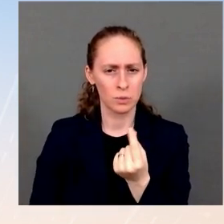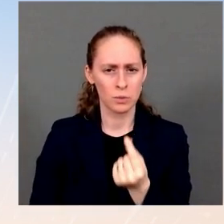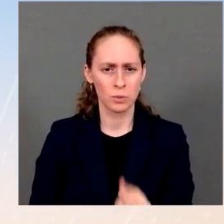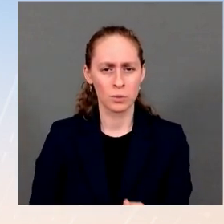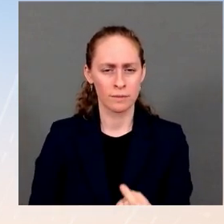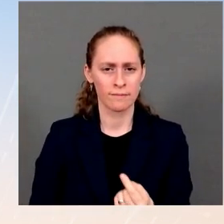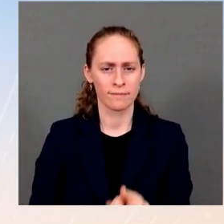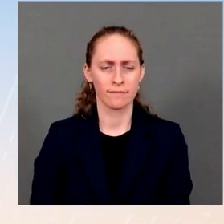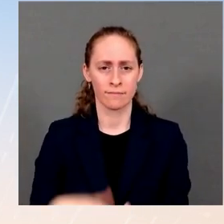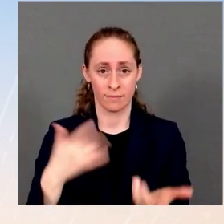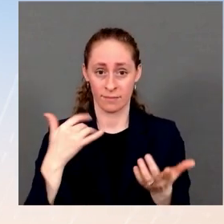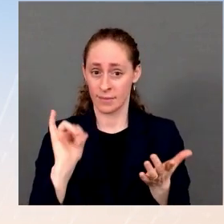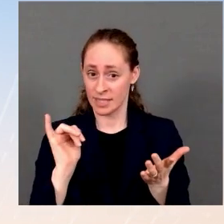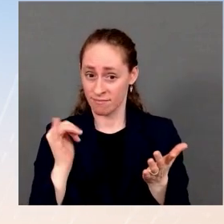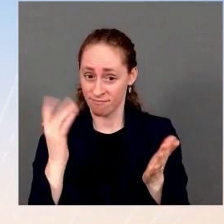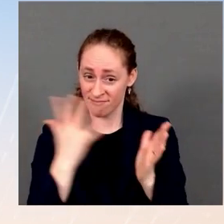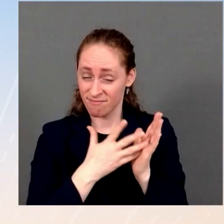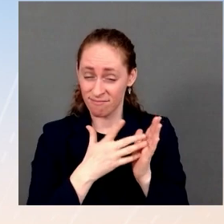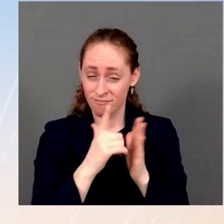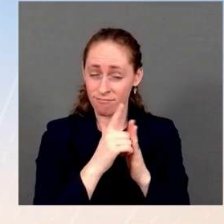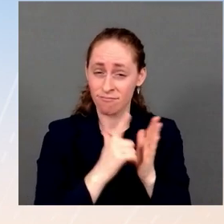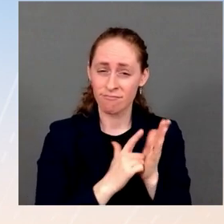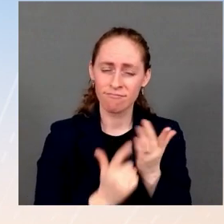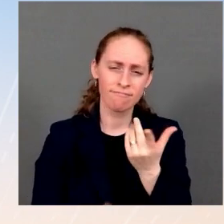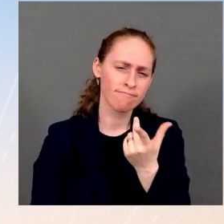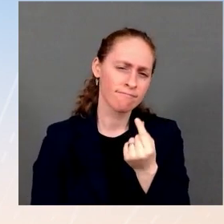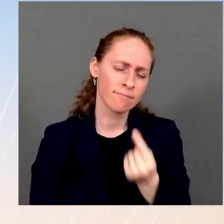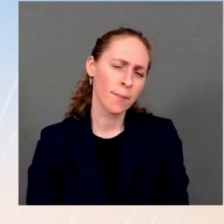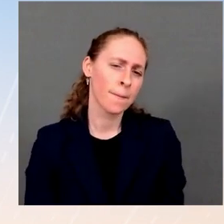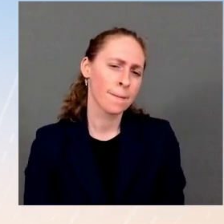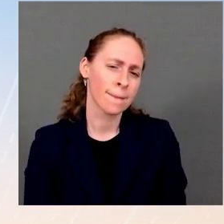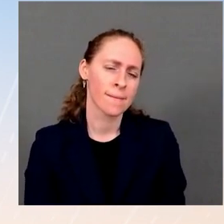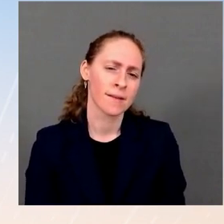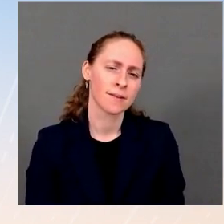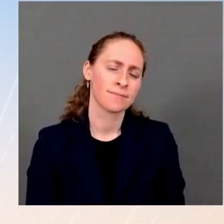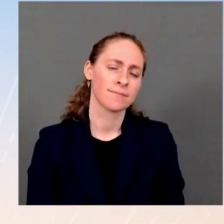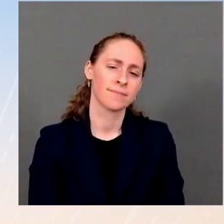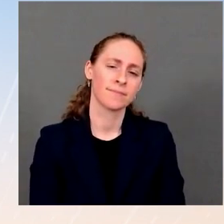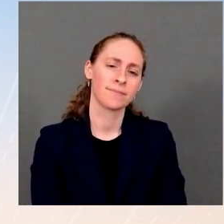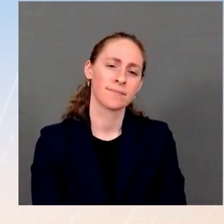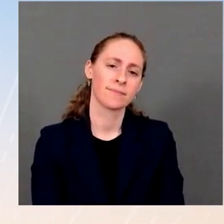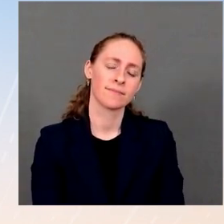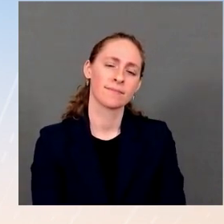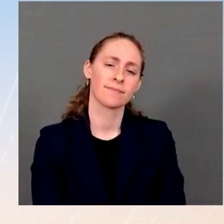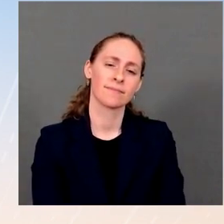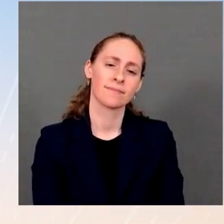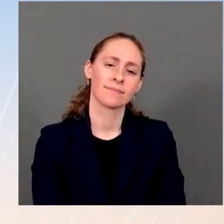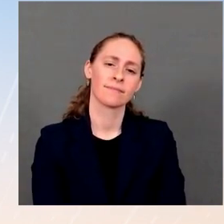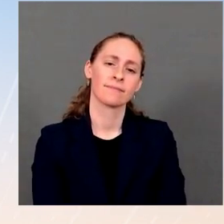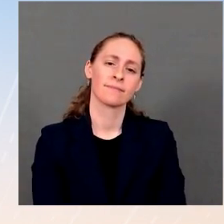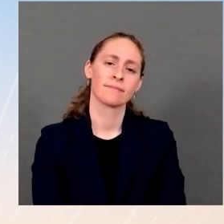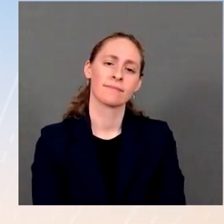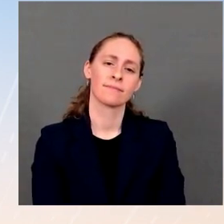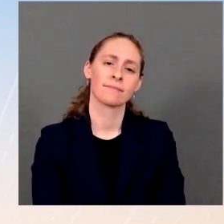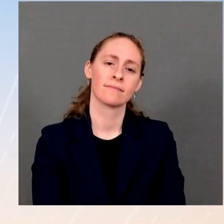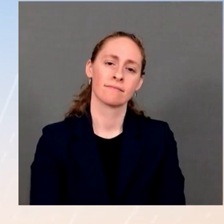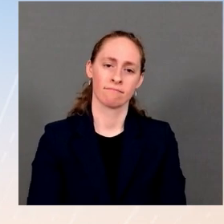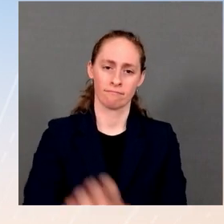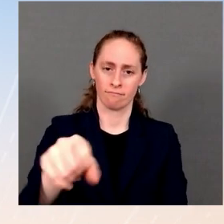right over there -- signed back the protections for Bears Ears, an incredibly important national monument,